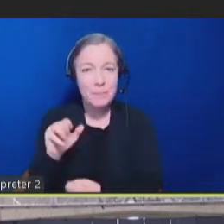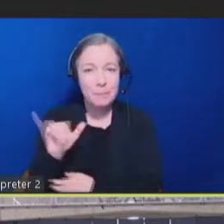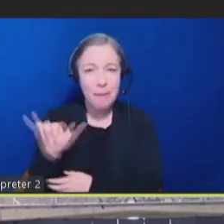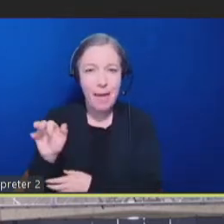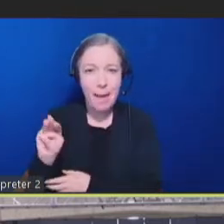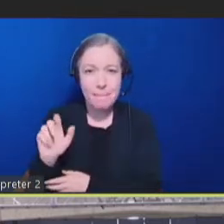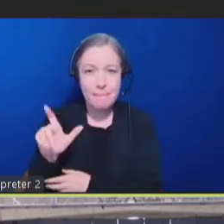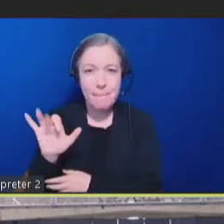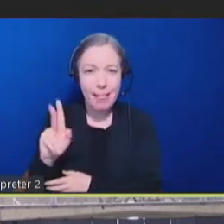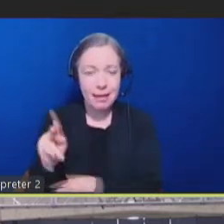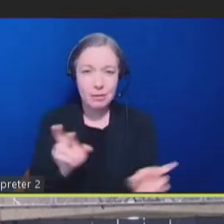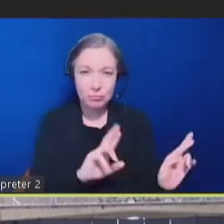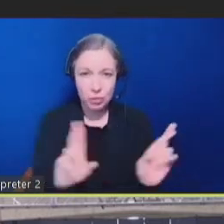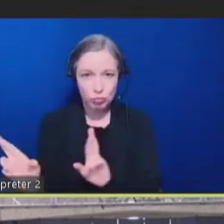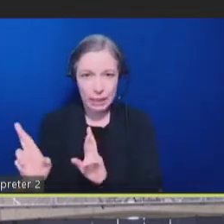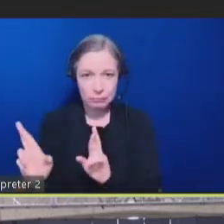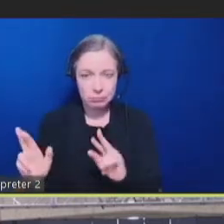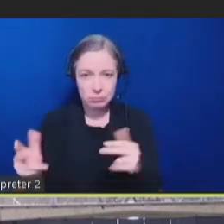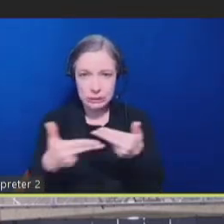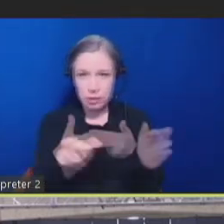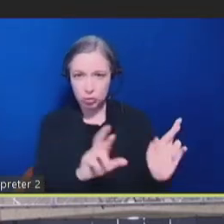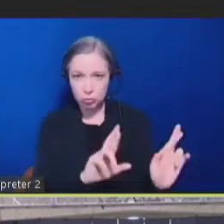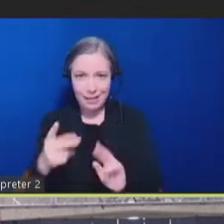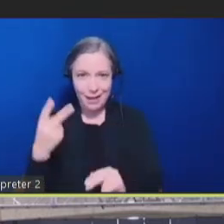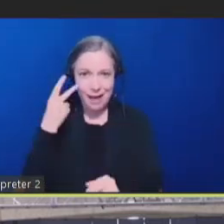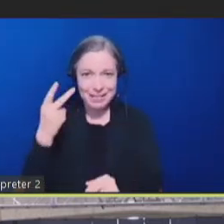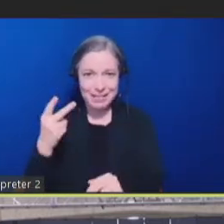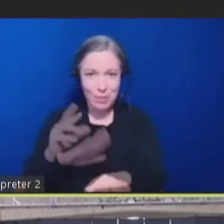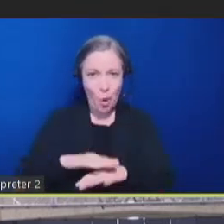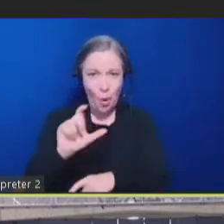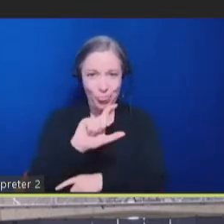your slides are up and see you on the Zoom. You have the floor.